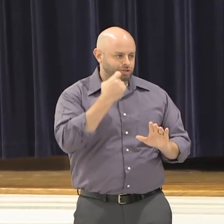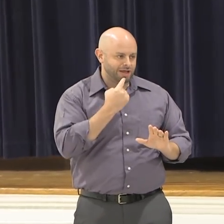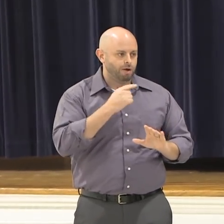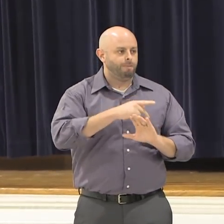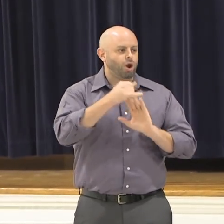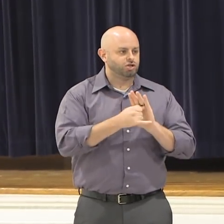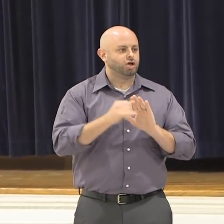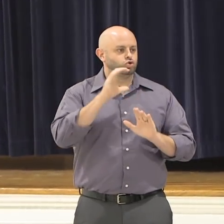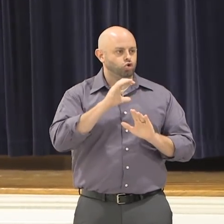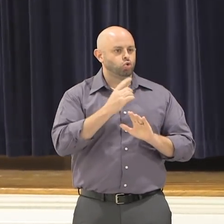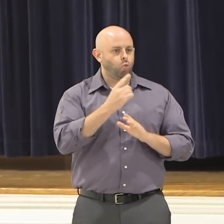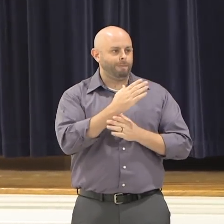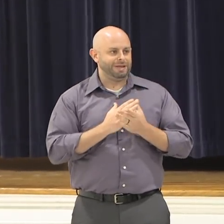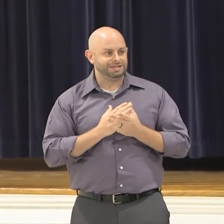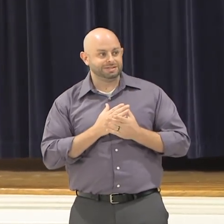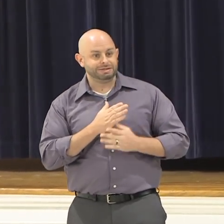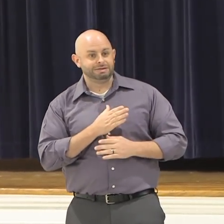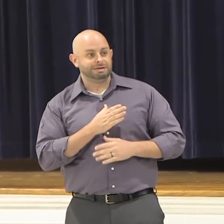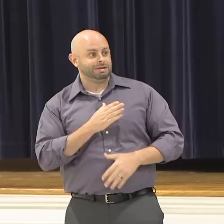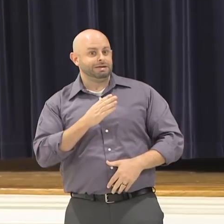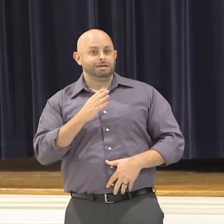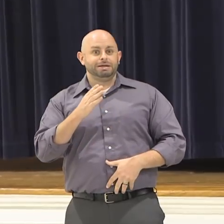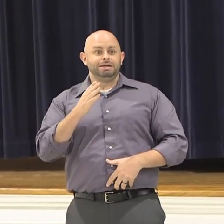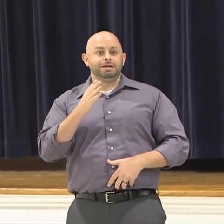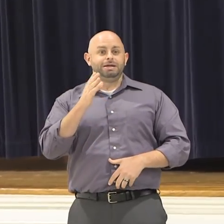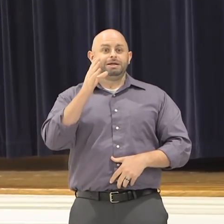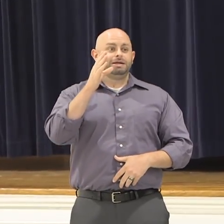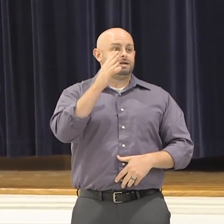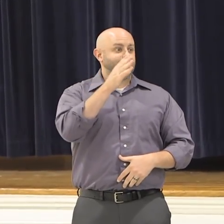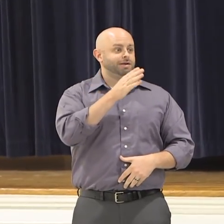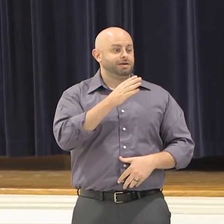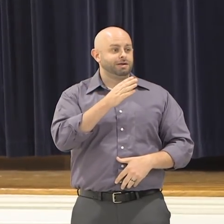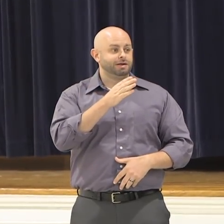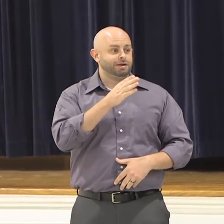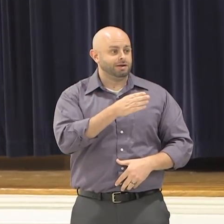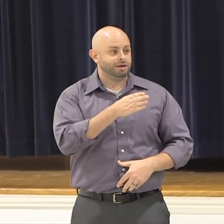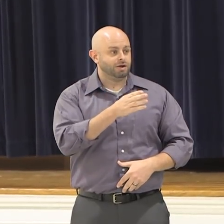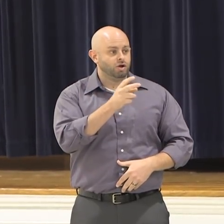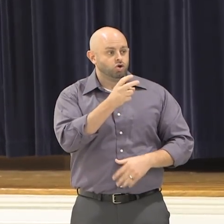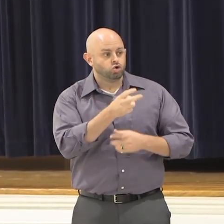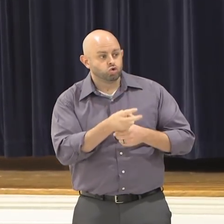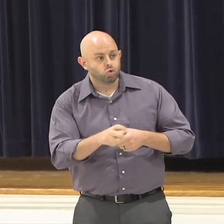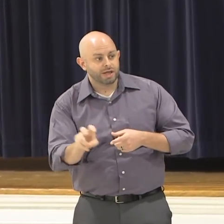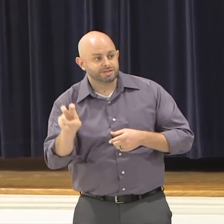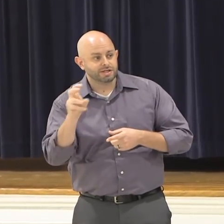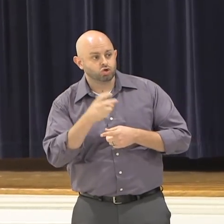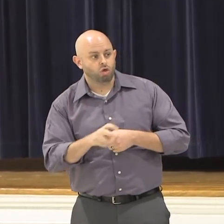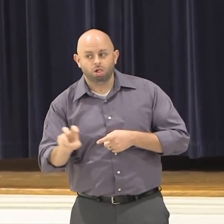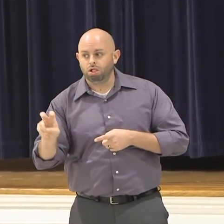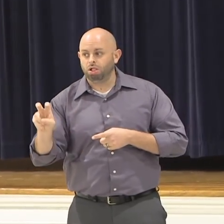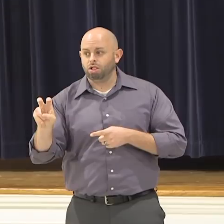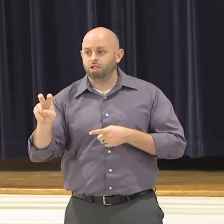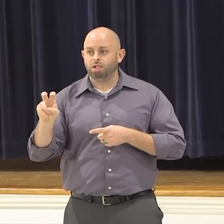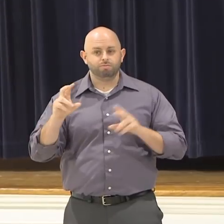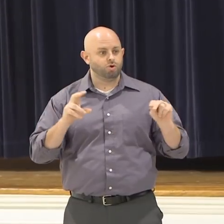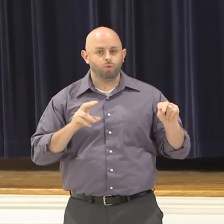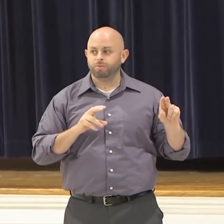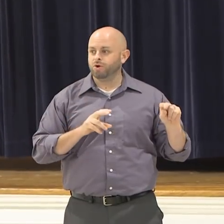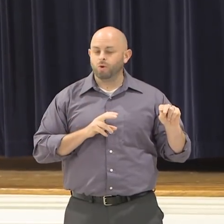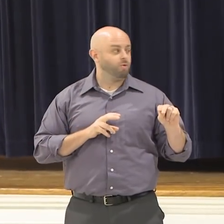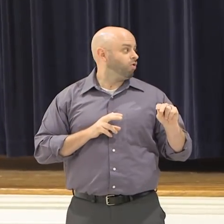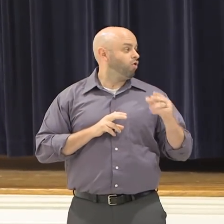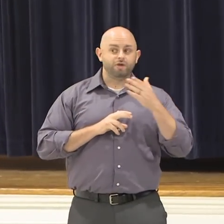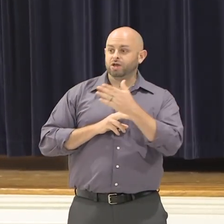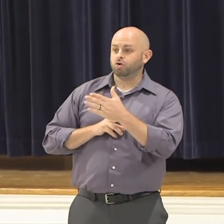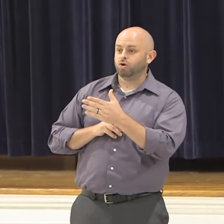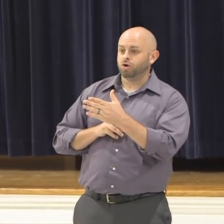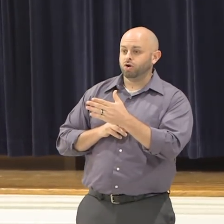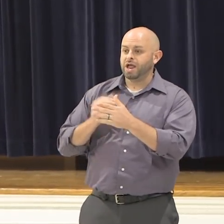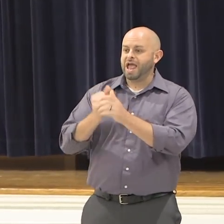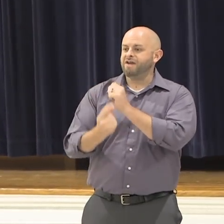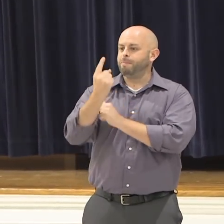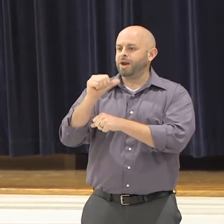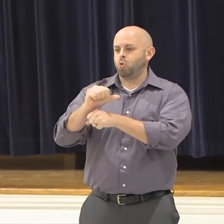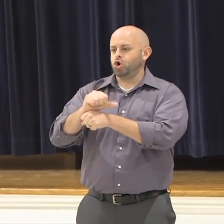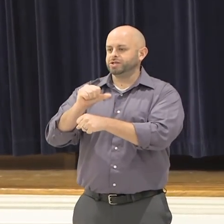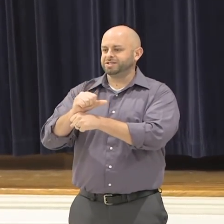piece of this program okay we're trying for again nope everybody works